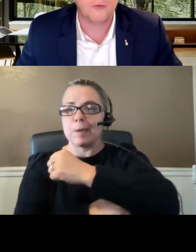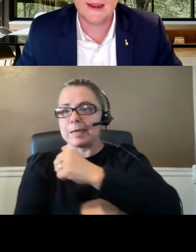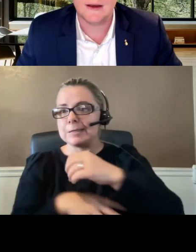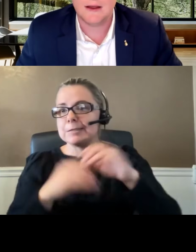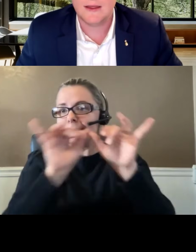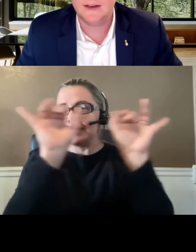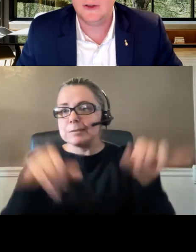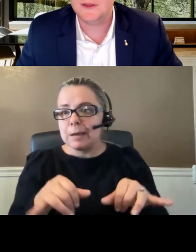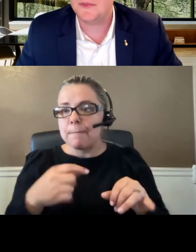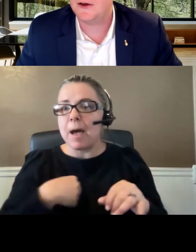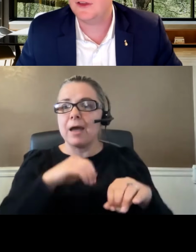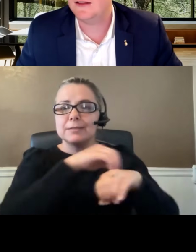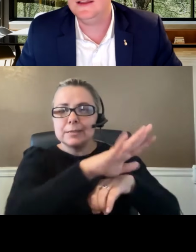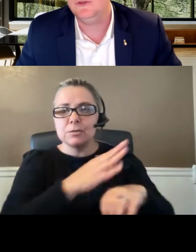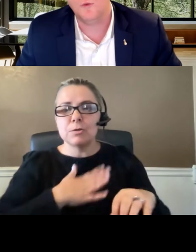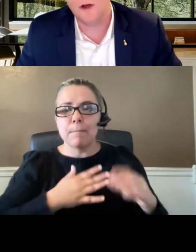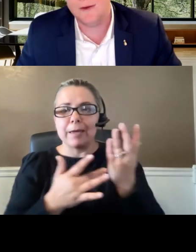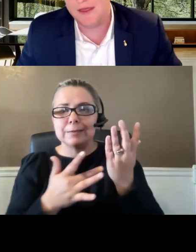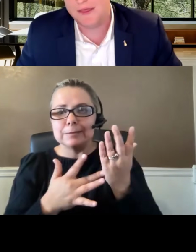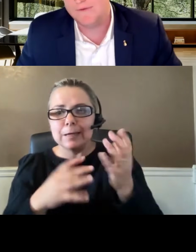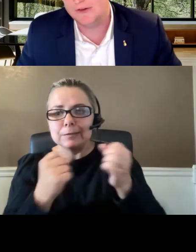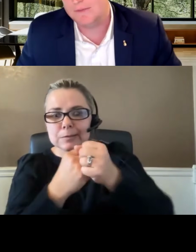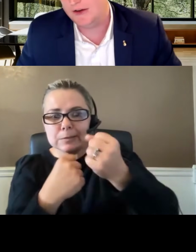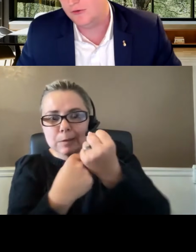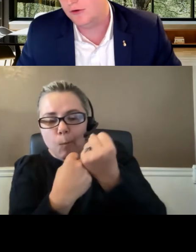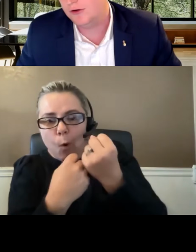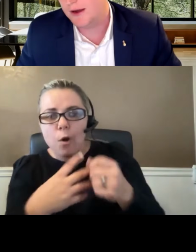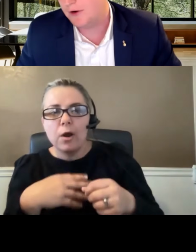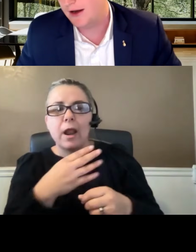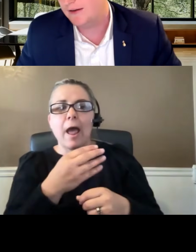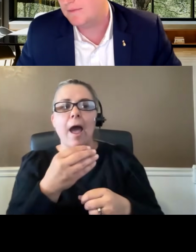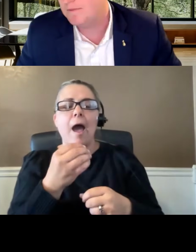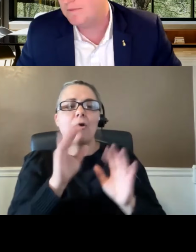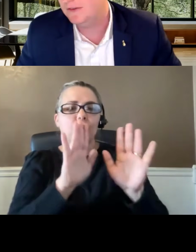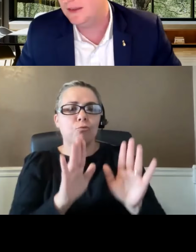great that tells me that there's at least one method of using my tool or my product that meets